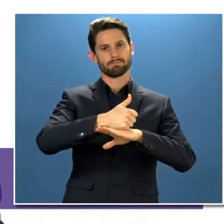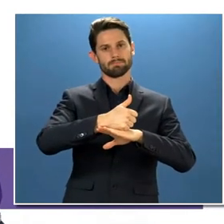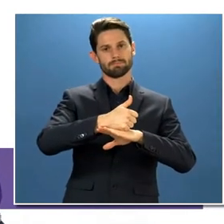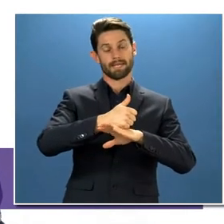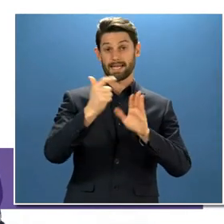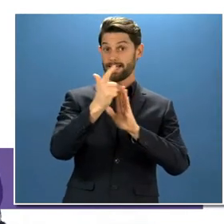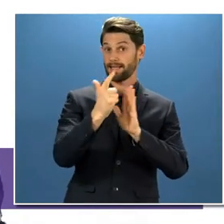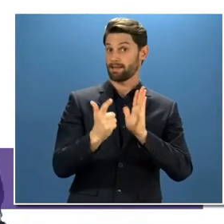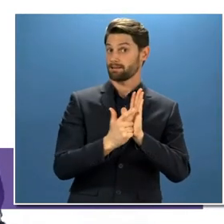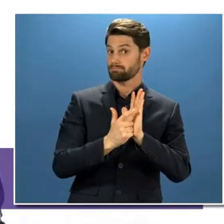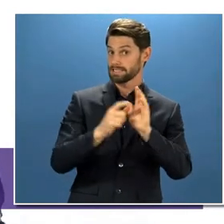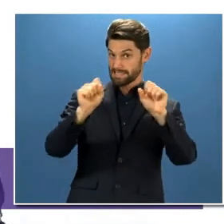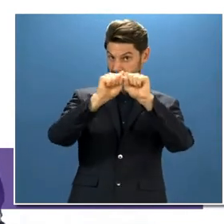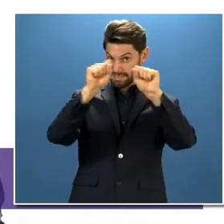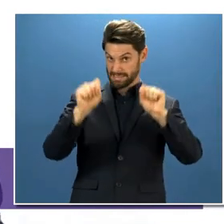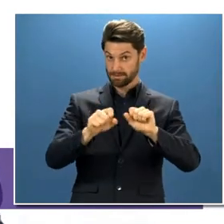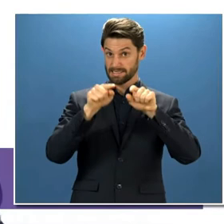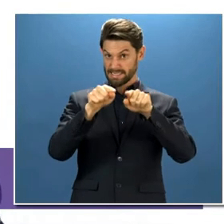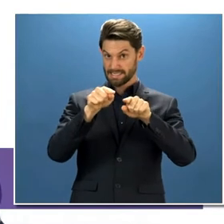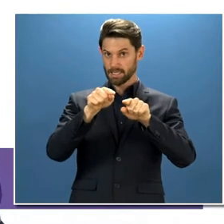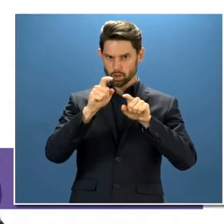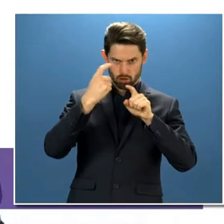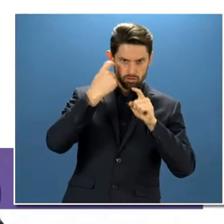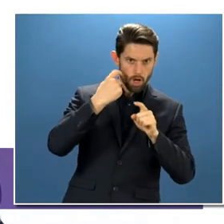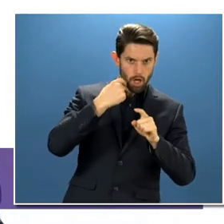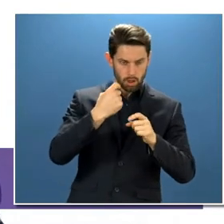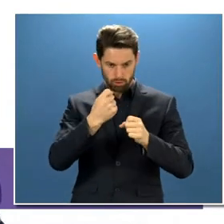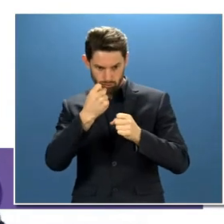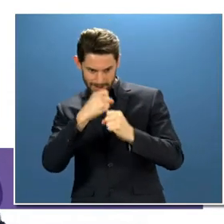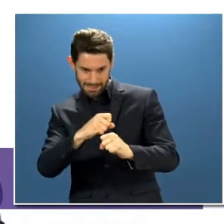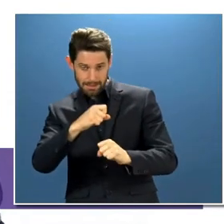the rights of people with disability, enables them to be potentially